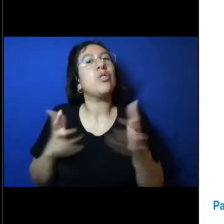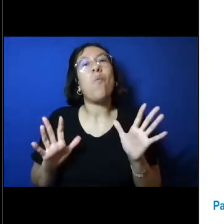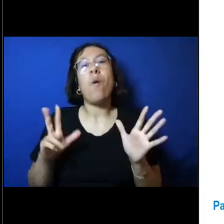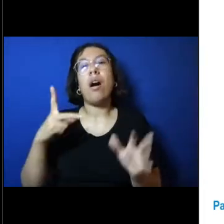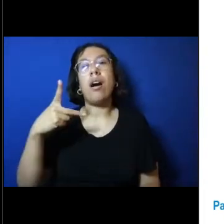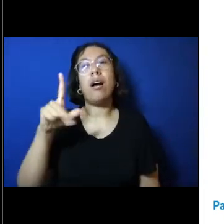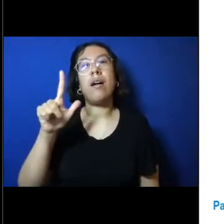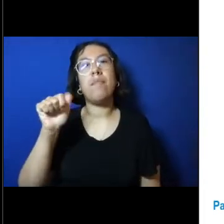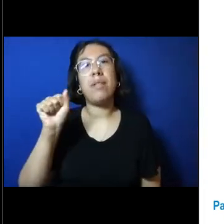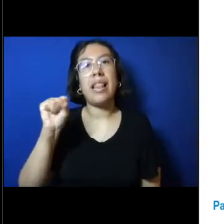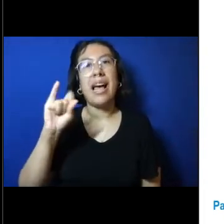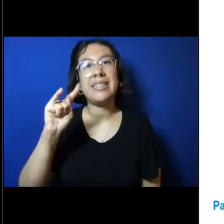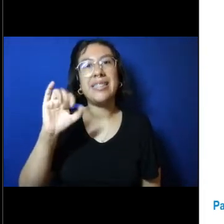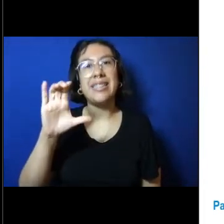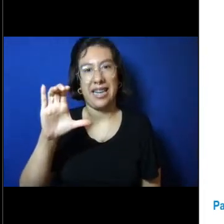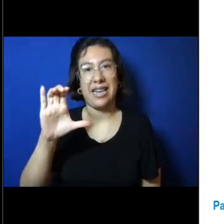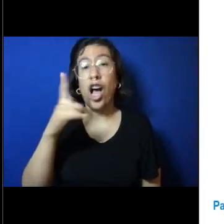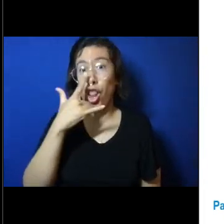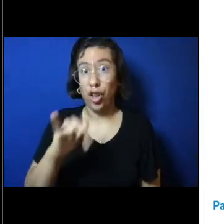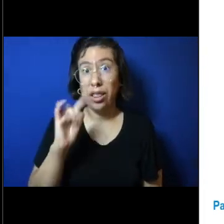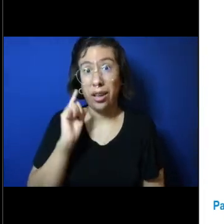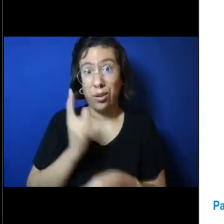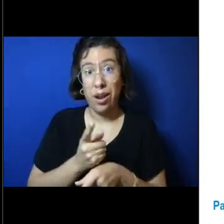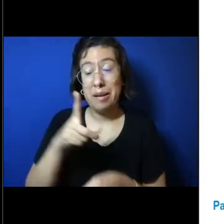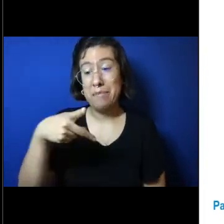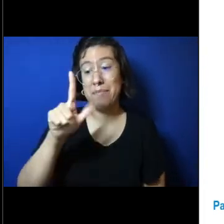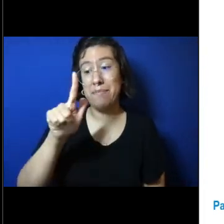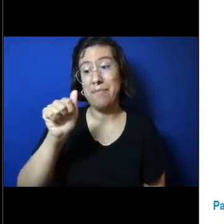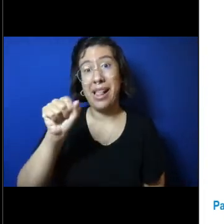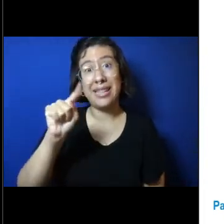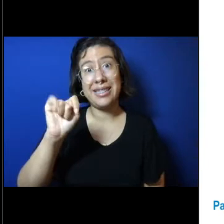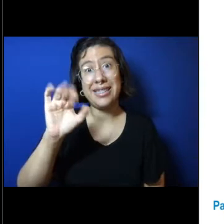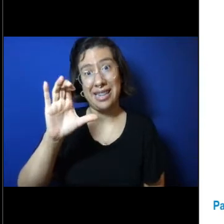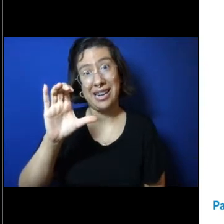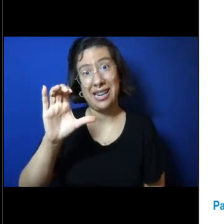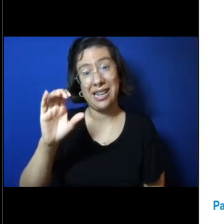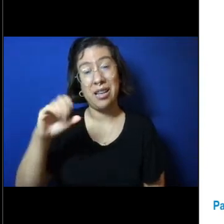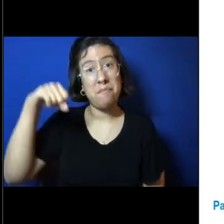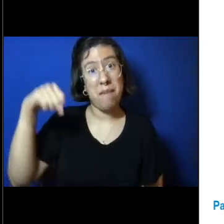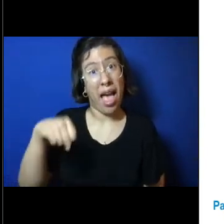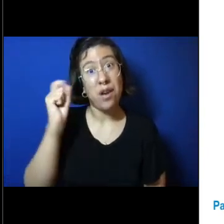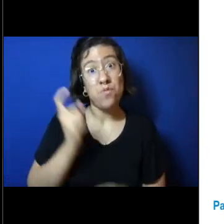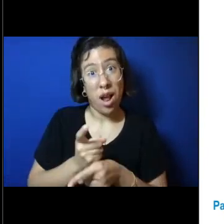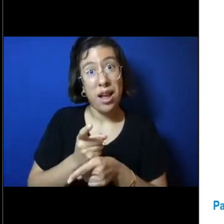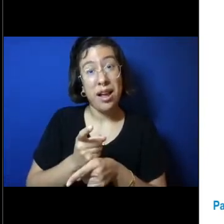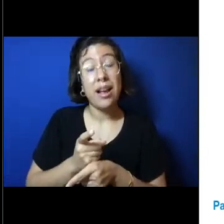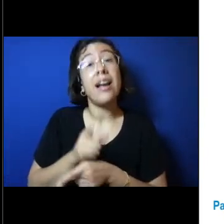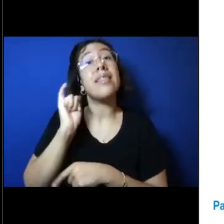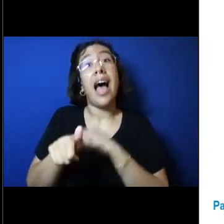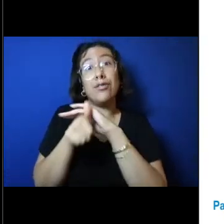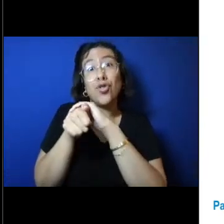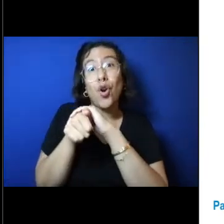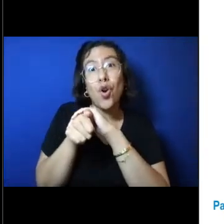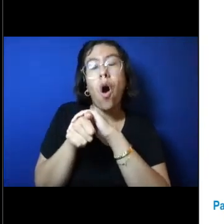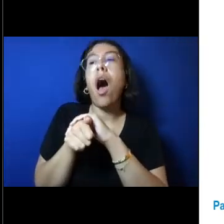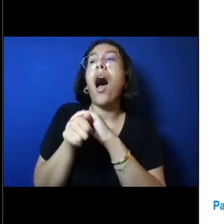That looked a lot like plastic or a plastic bag. And that sea turtle's immediate reaction was to try and bite it.